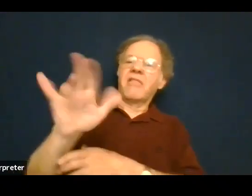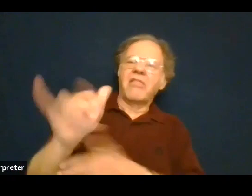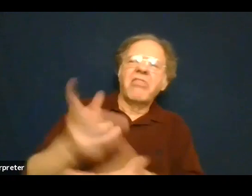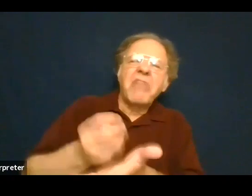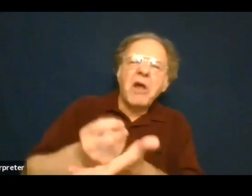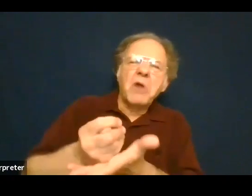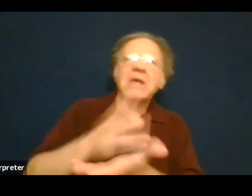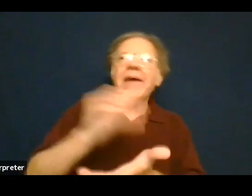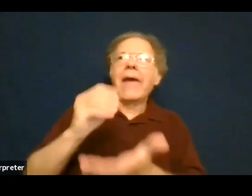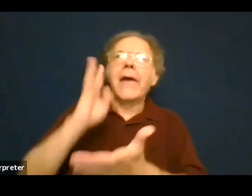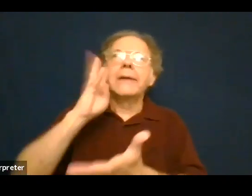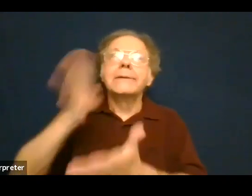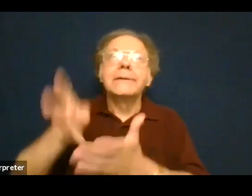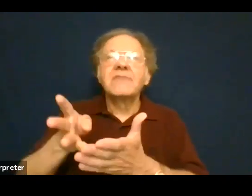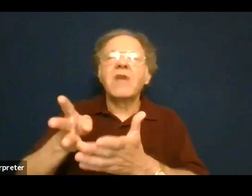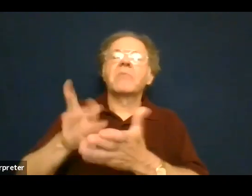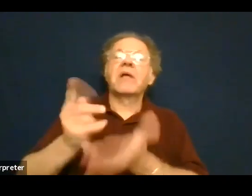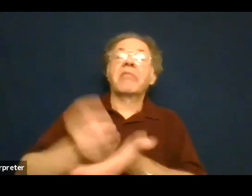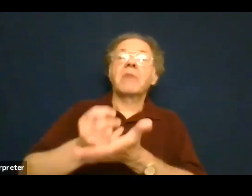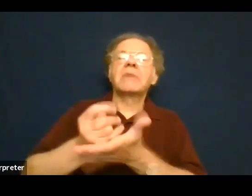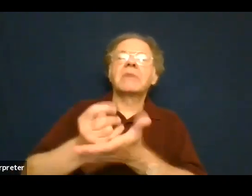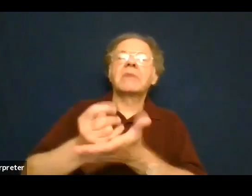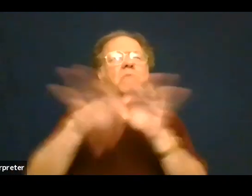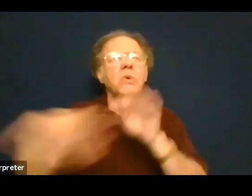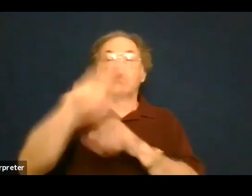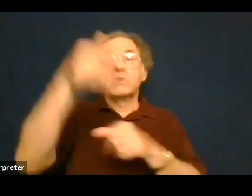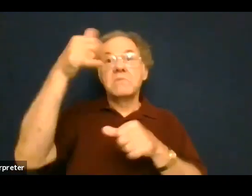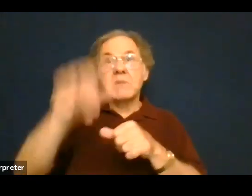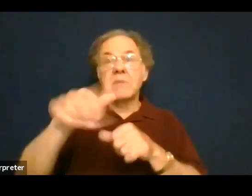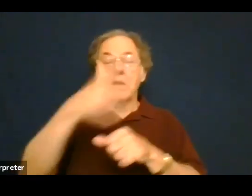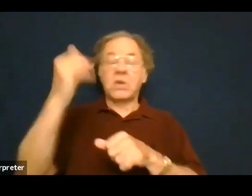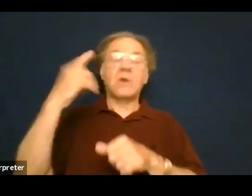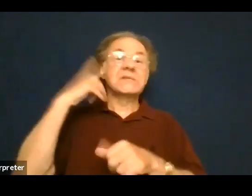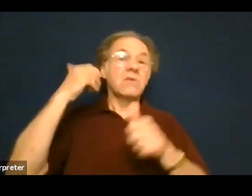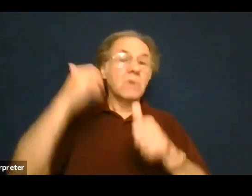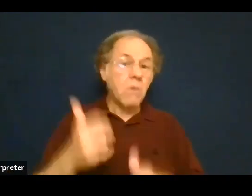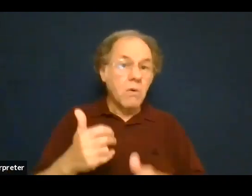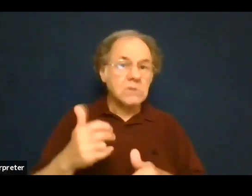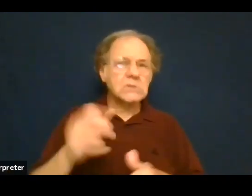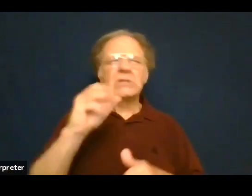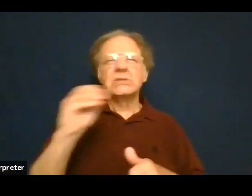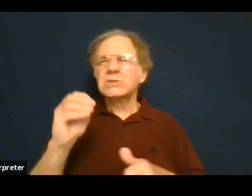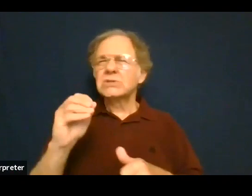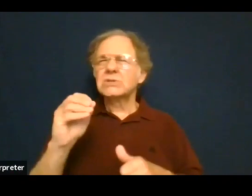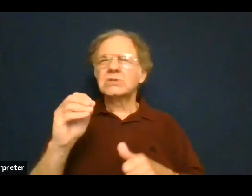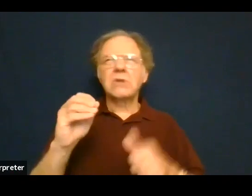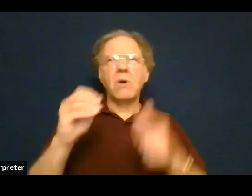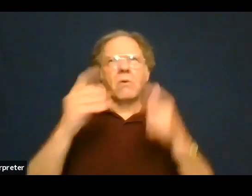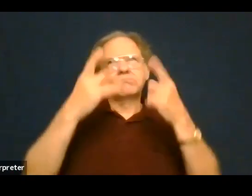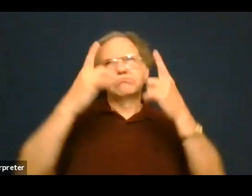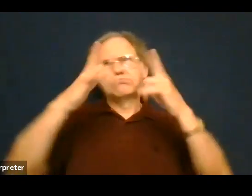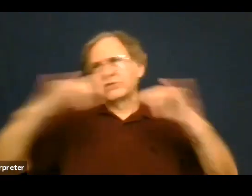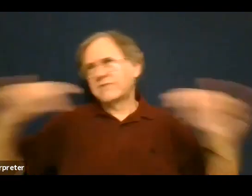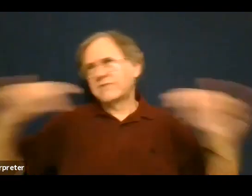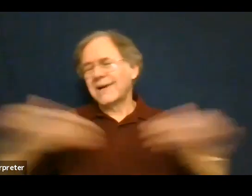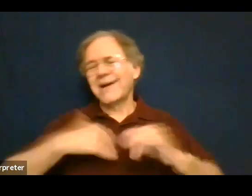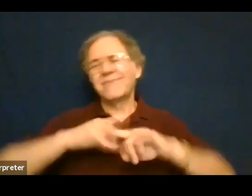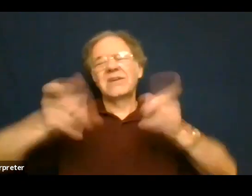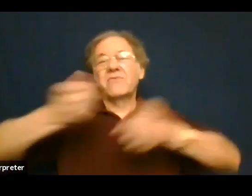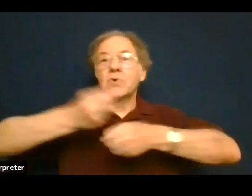it's important to keep in mind that because hearing loss is so vast and diverse, there are different causes of hearing loss and how it manifests.